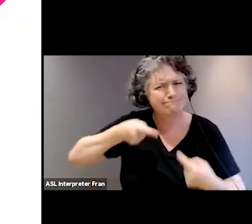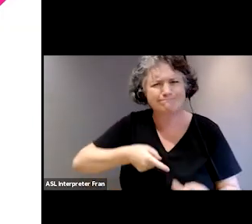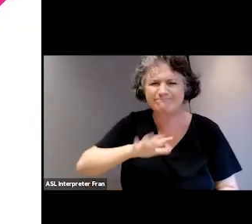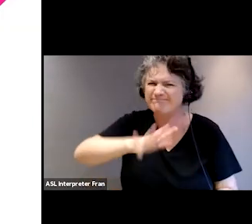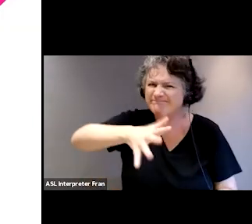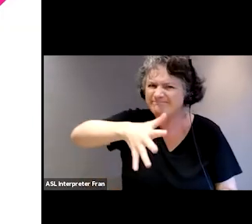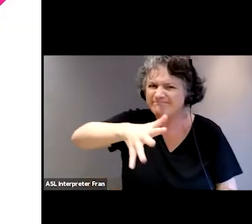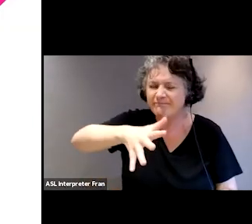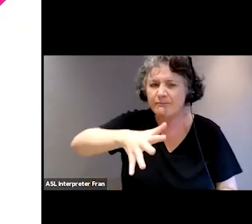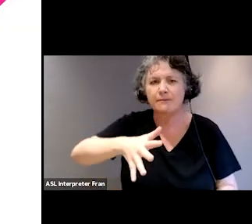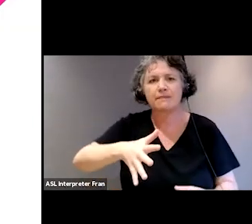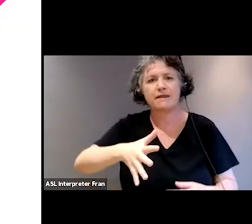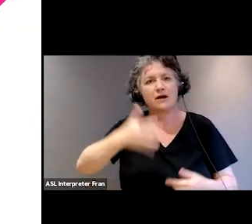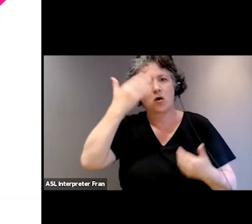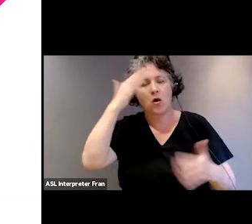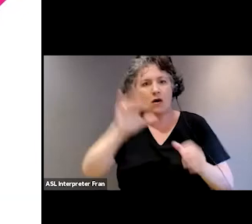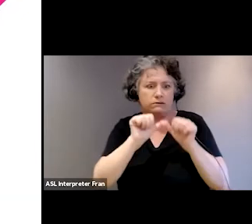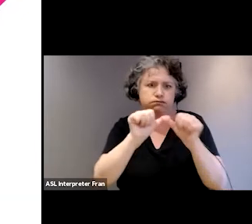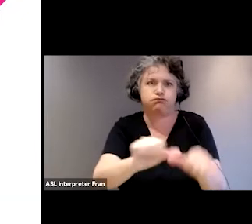in new clinics that have opened up in Toronto to address the symptoms. Some of